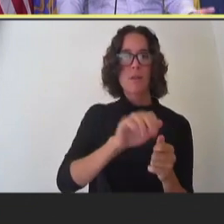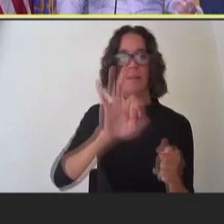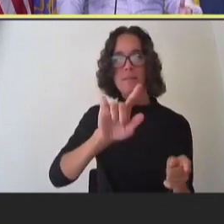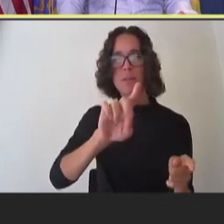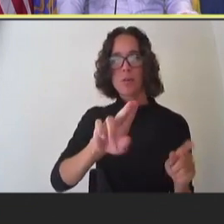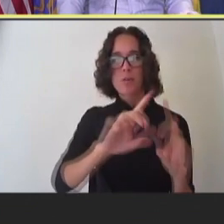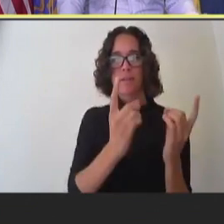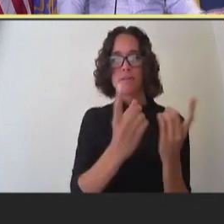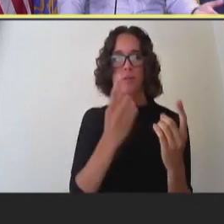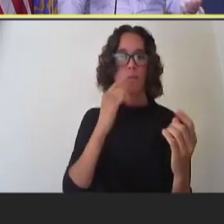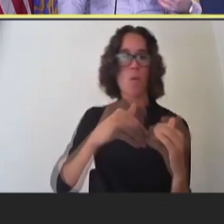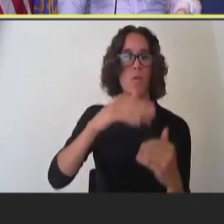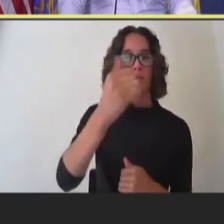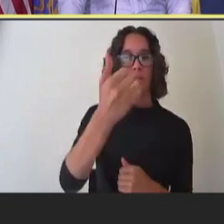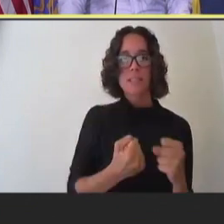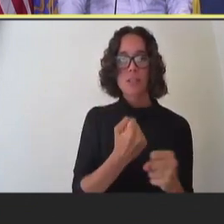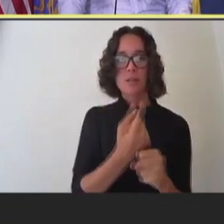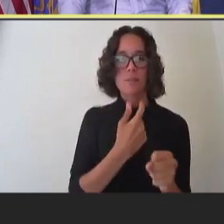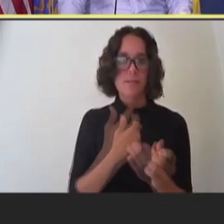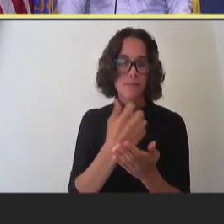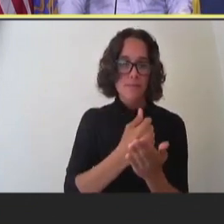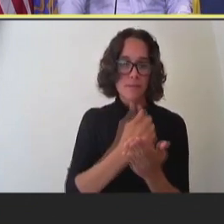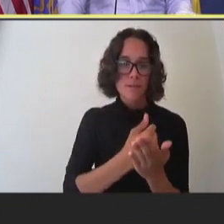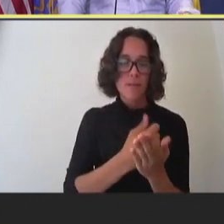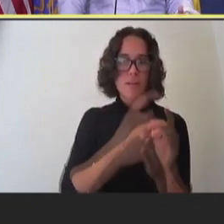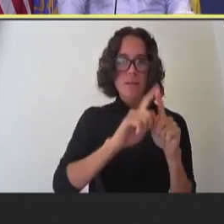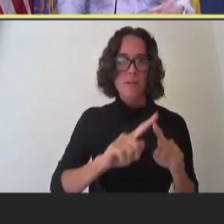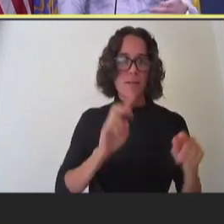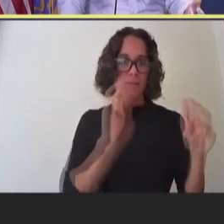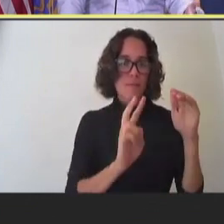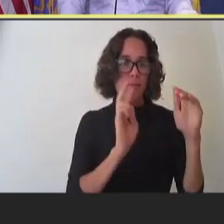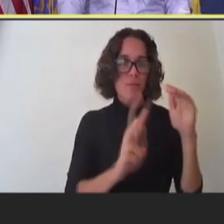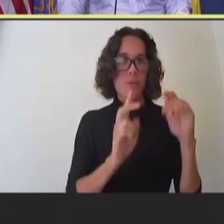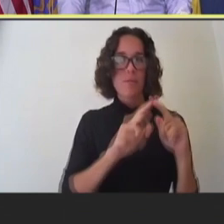ensemble forecasts of multiple outside partners to bring them together to think about what -- to